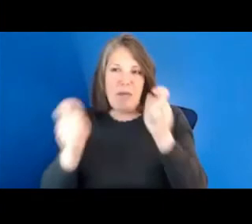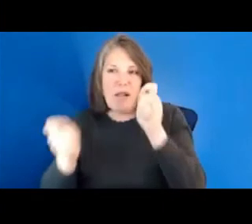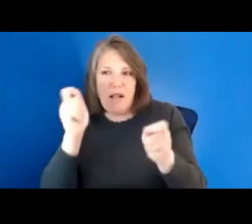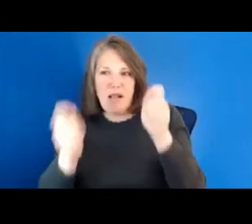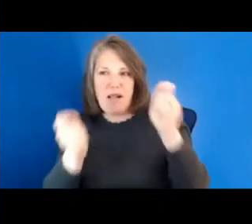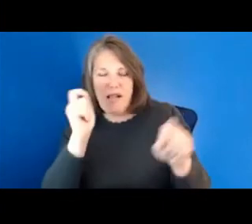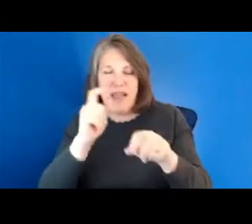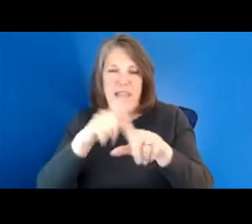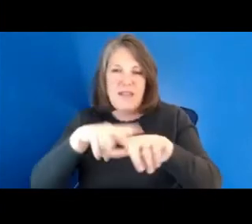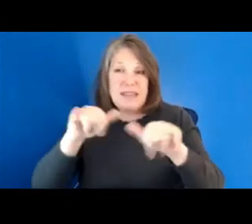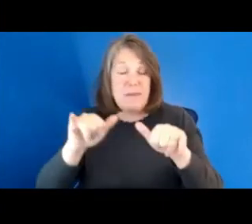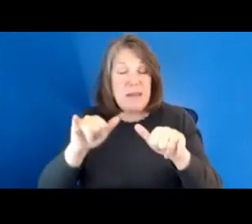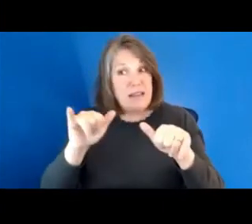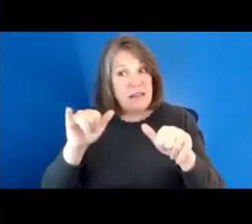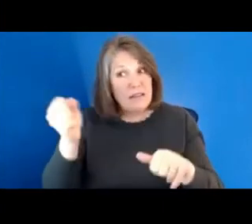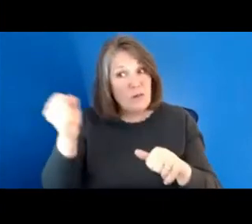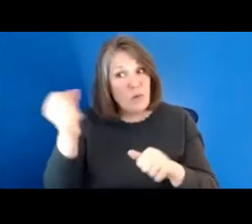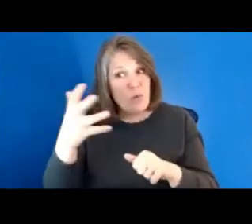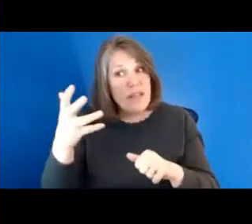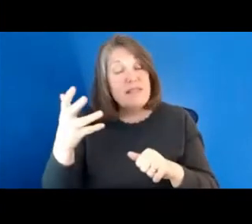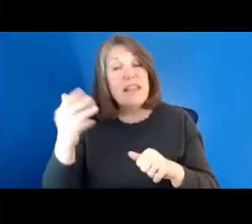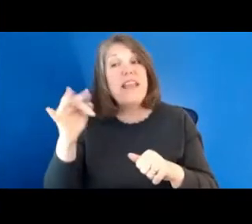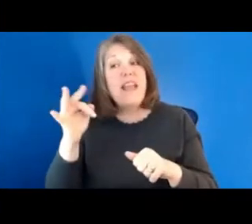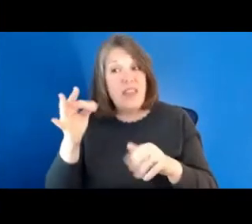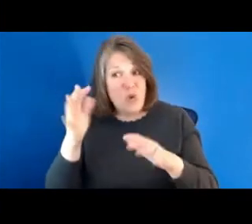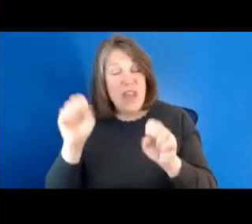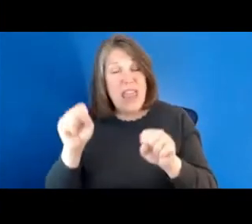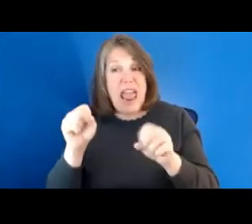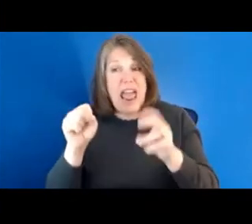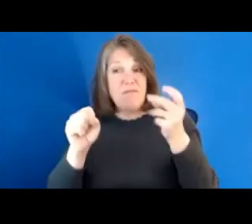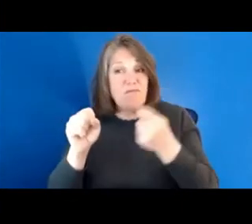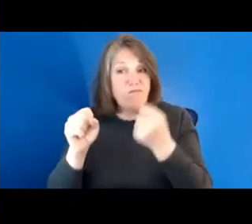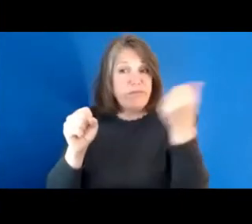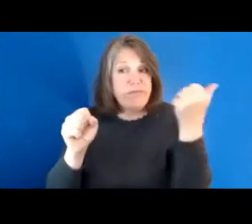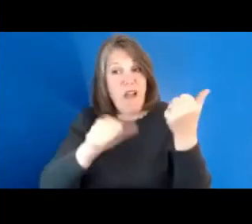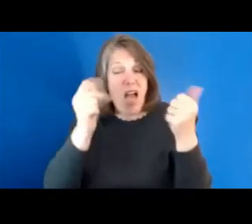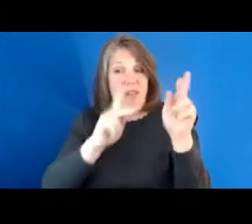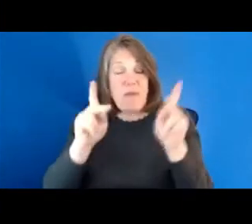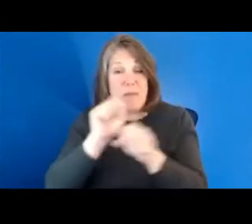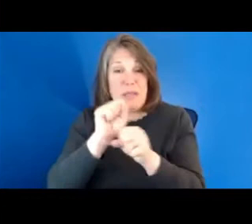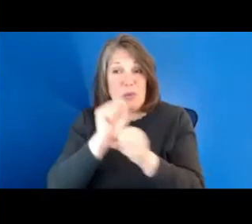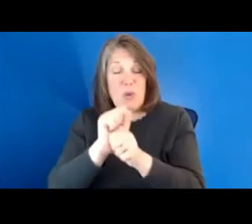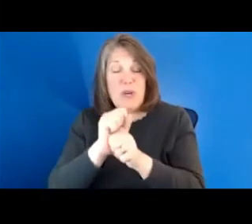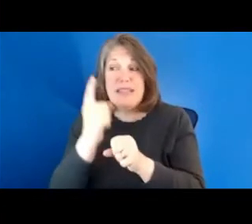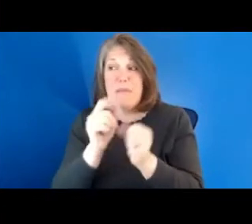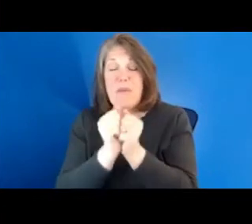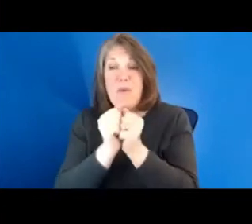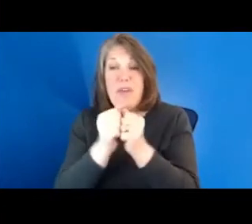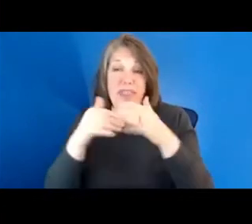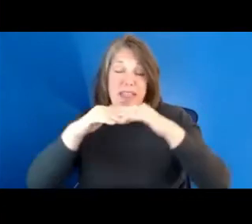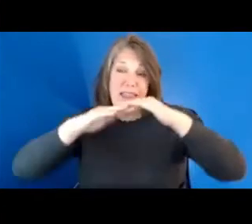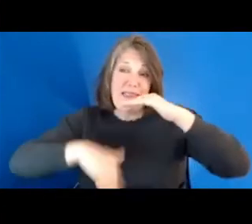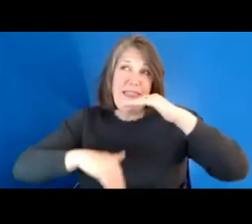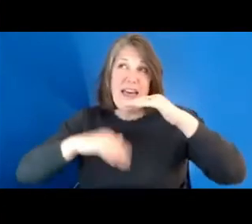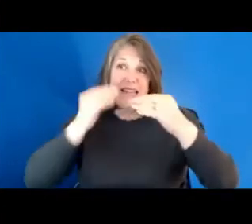is risk of overwriting -- that someone with less information's presentation